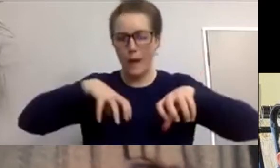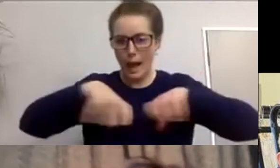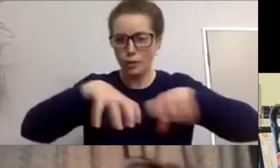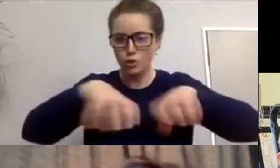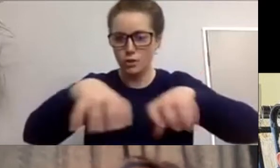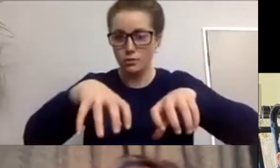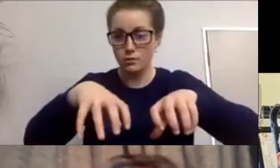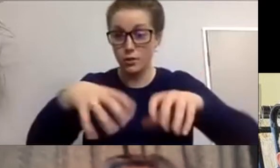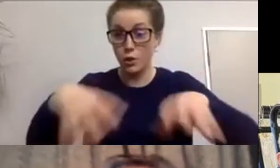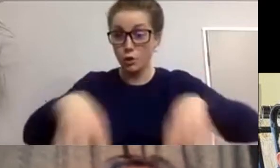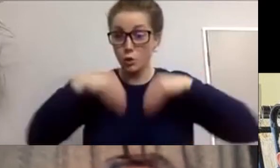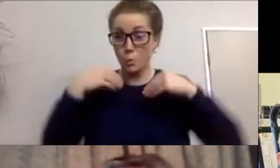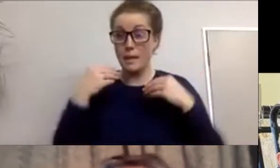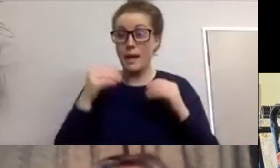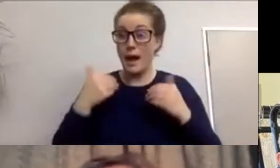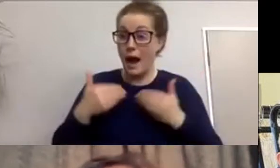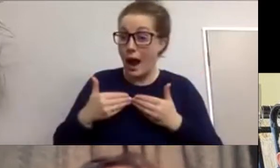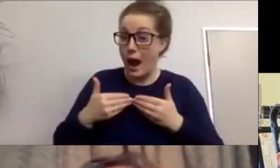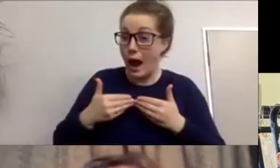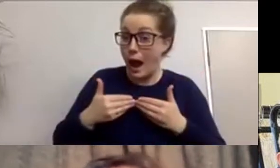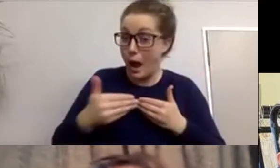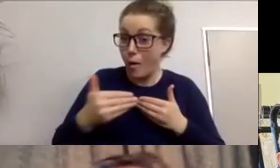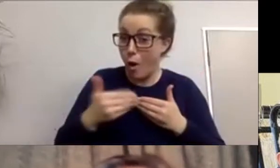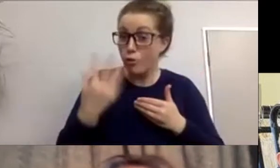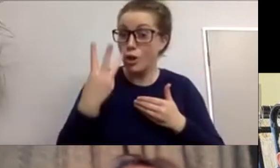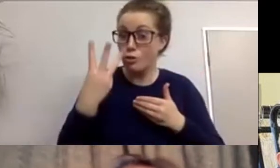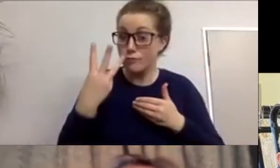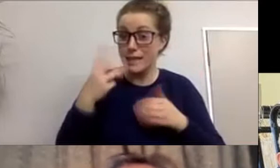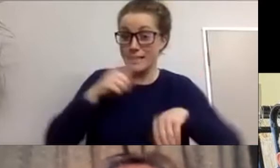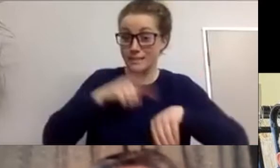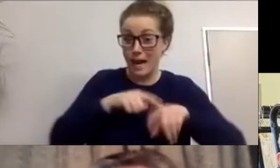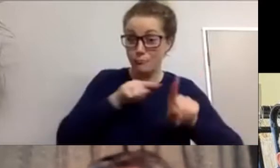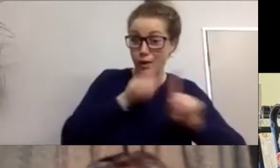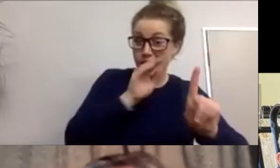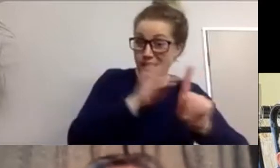me three times, three attempts, to try to get a meeting with these very busy